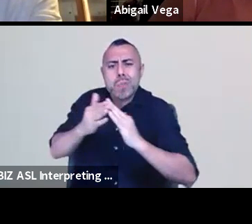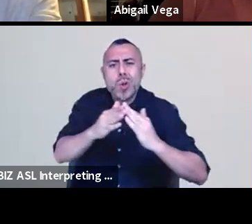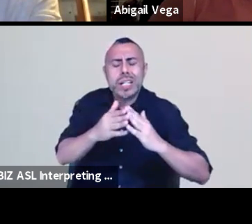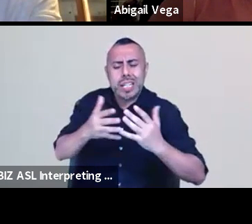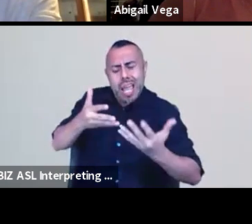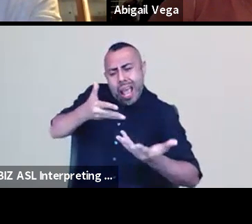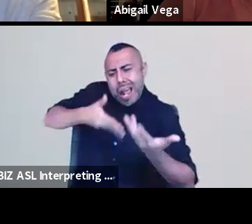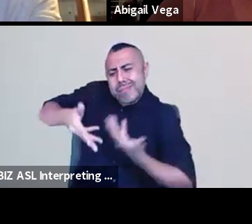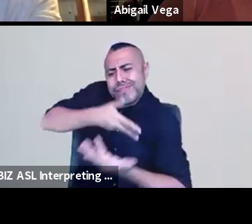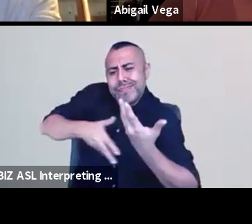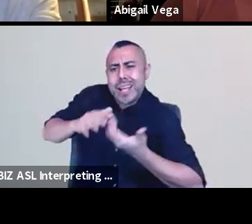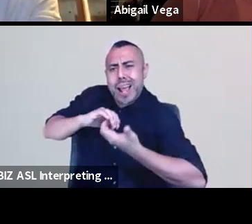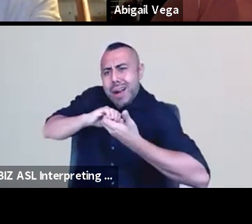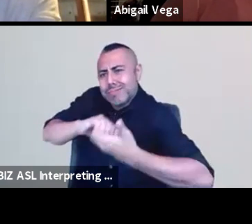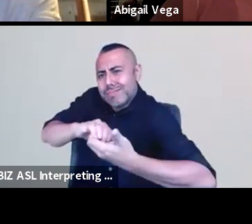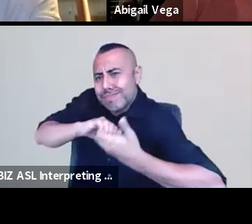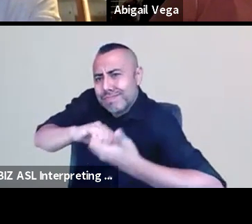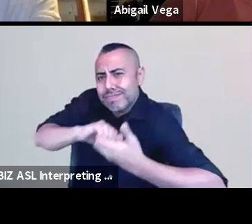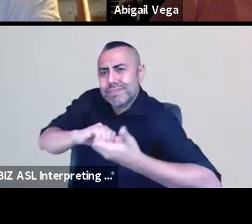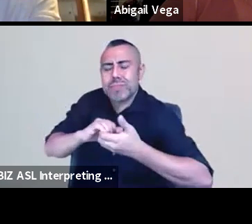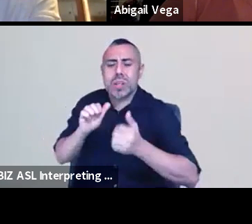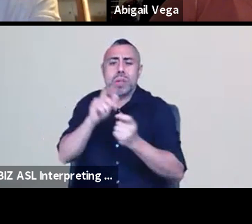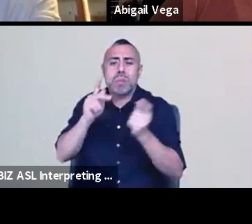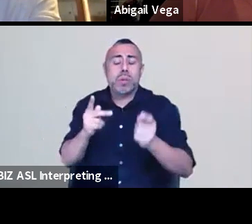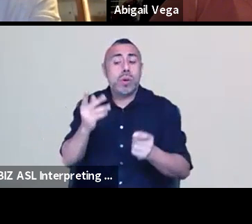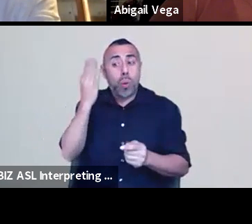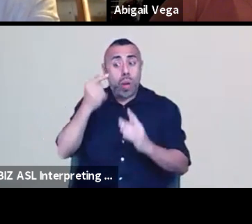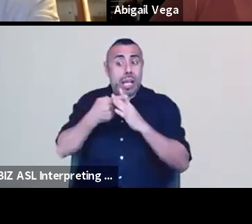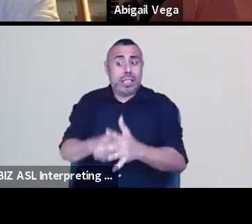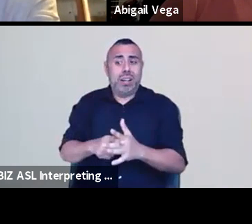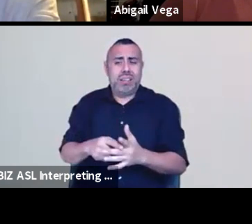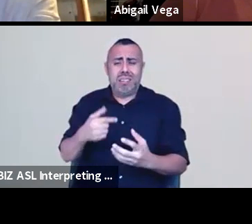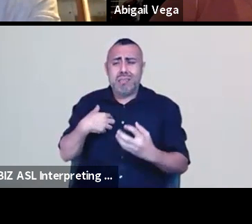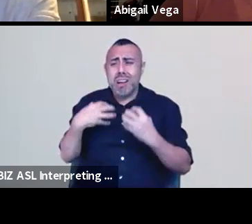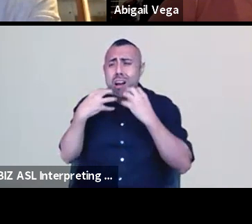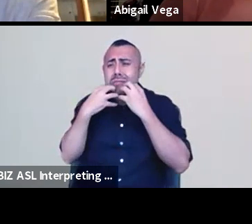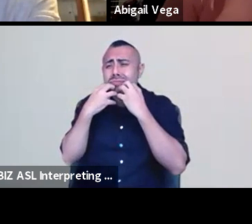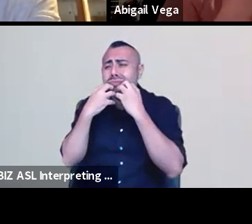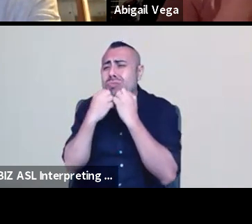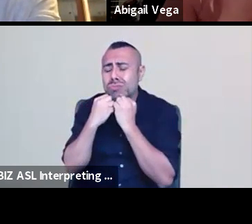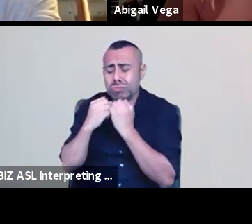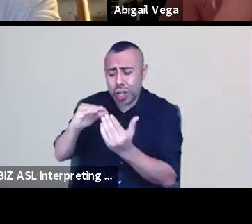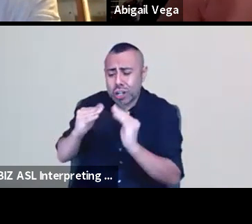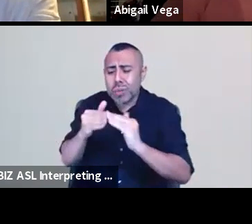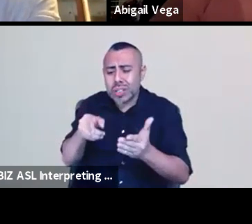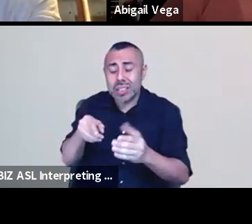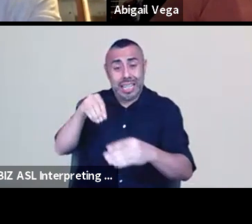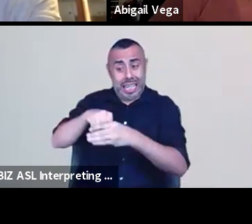It started because my beloved community in the United States is an invisibilized community. Even though they're beautiful,